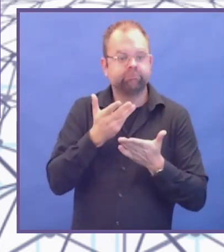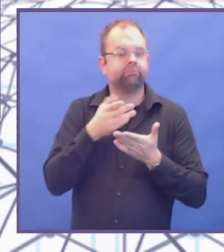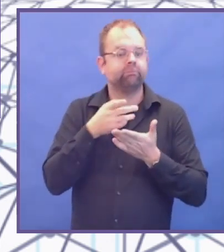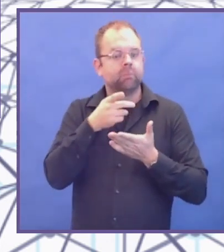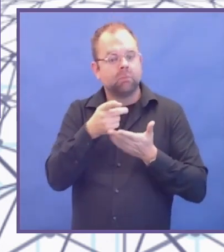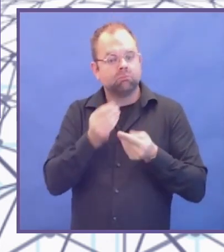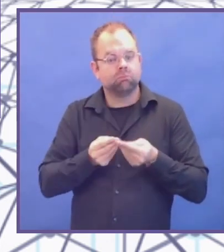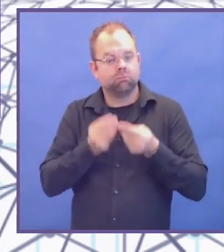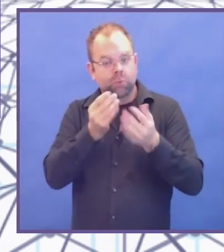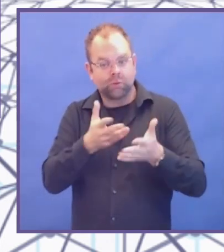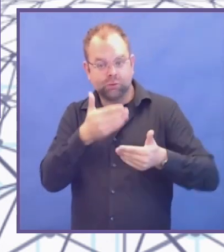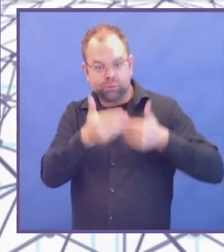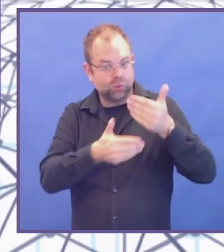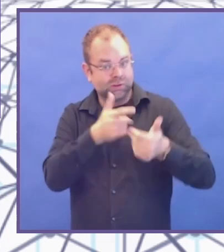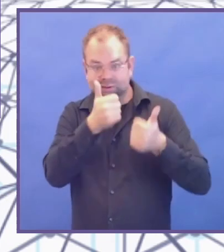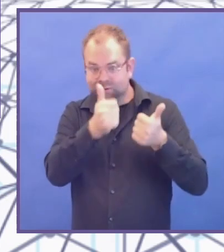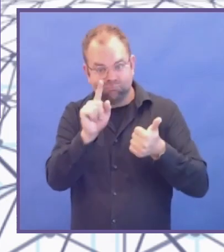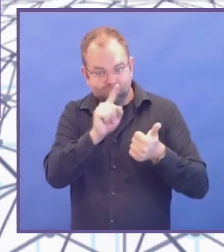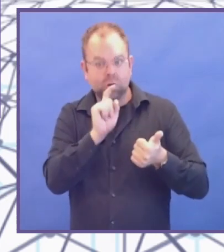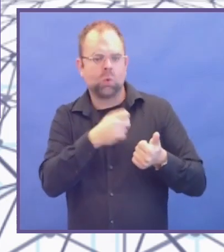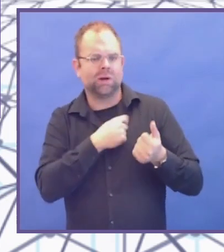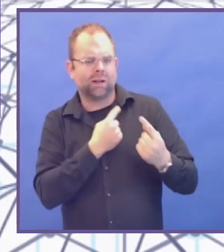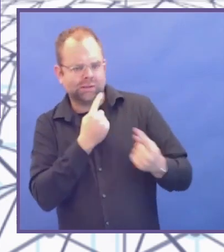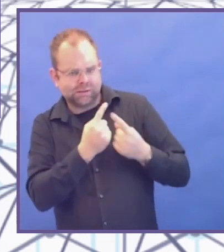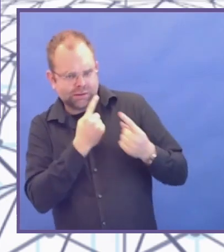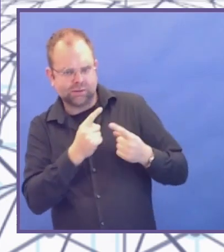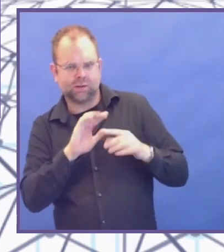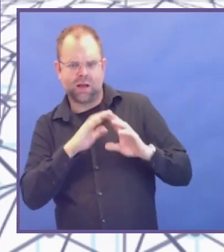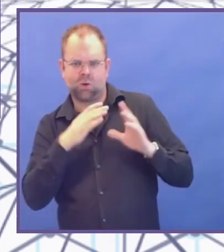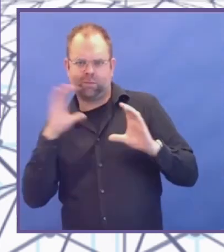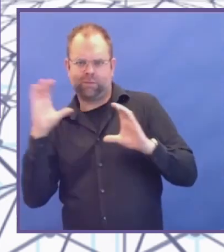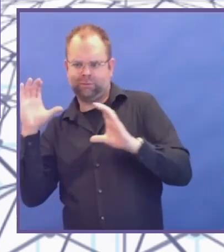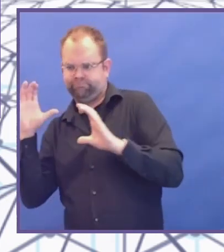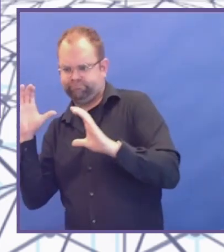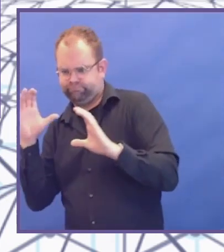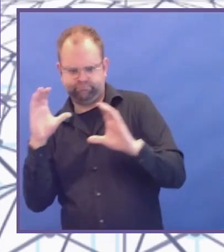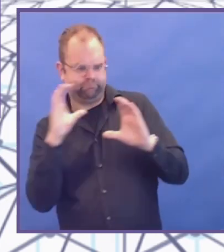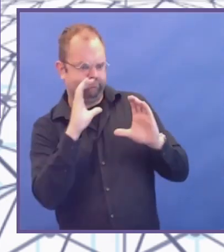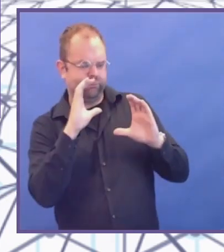at the impact of interventions, new assistive products and new policies by examining the key